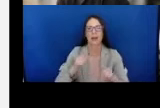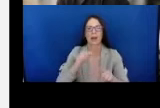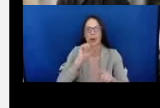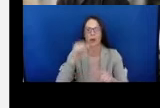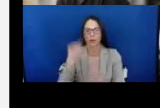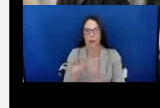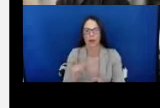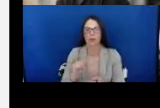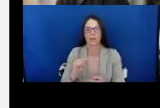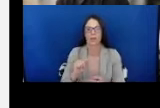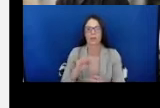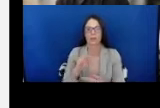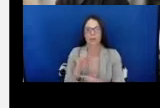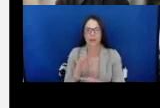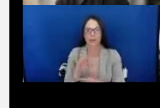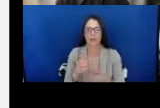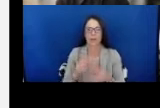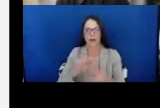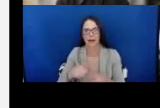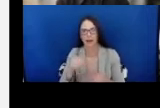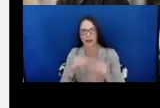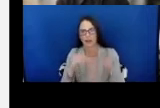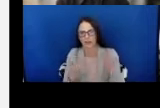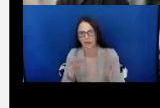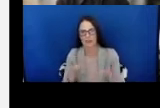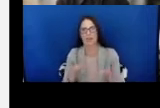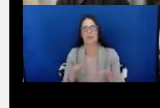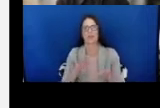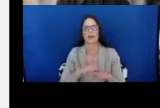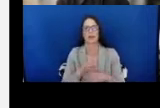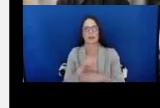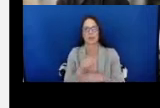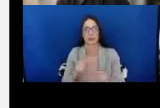during emergency situations. 15:48:22 It also restores to us, the agency